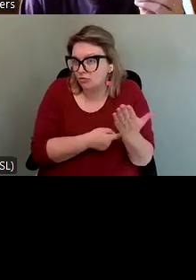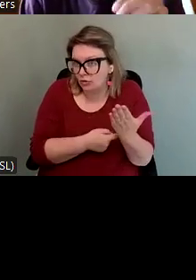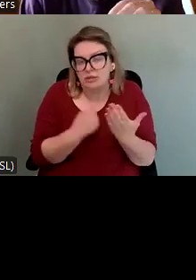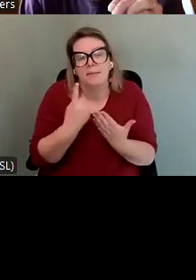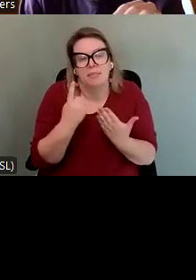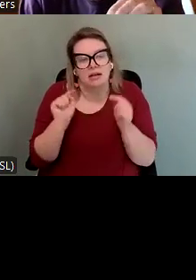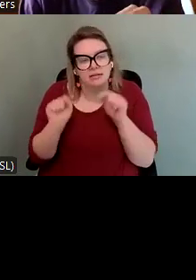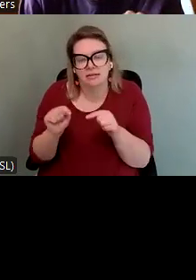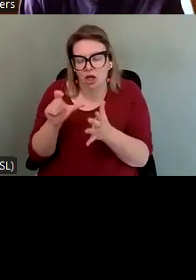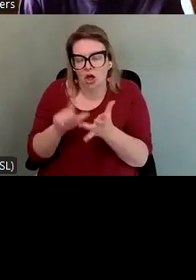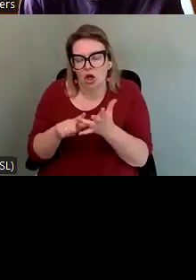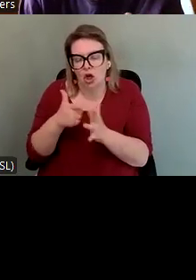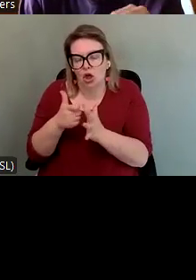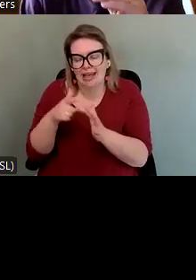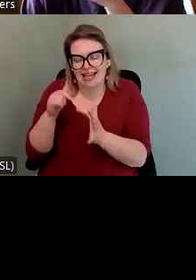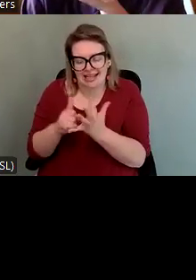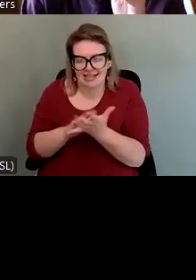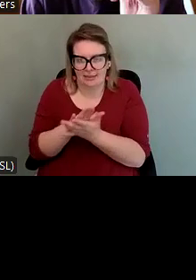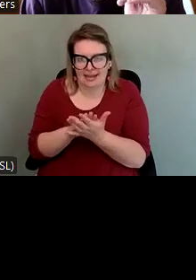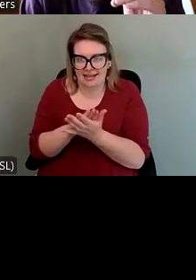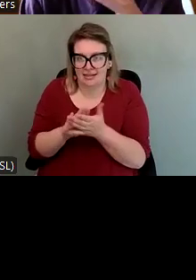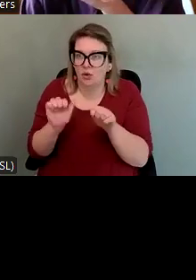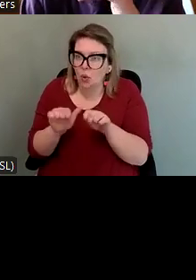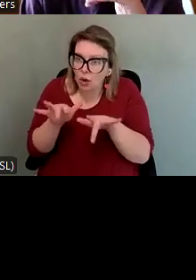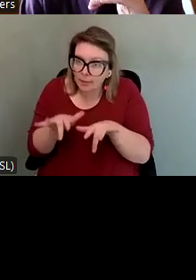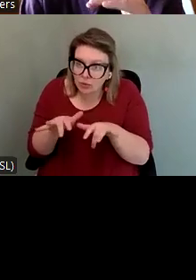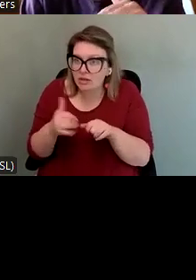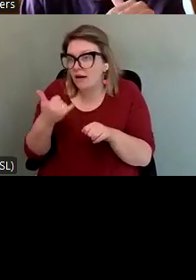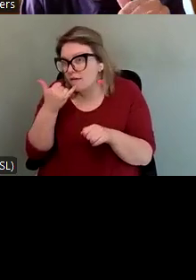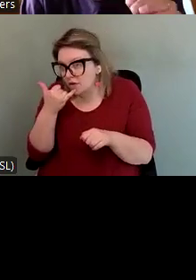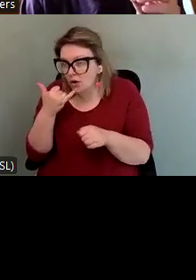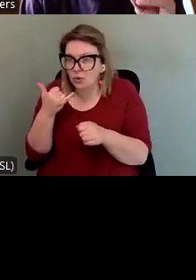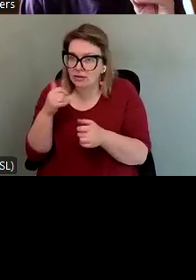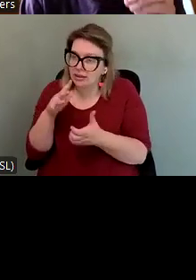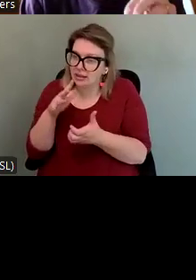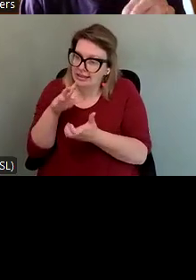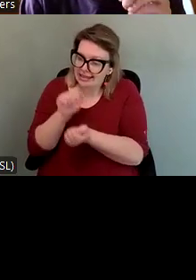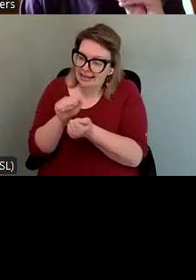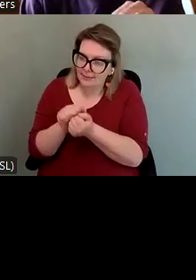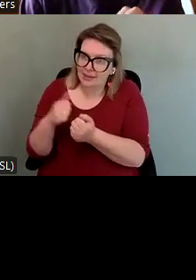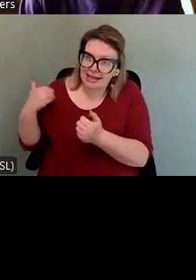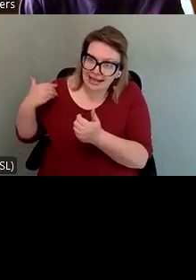that's stored on your device, so again, relating back to the breadcrumbs, about you as a user.